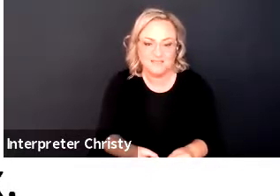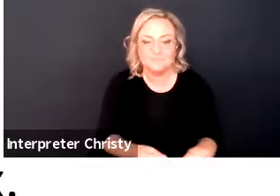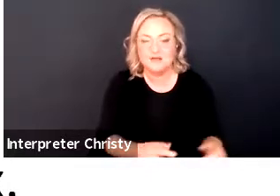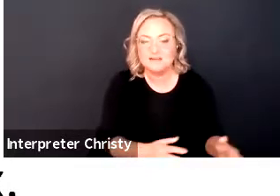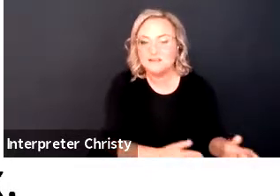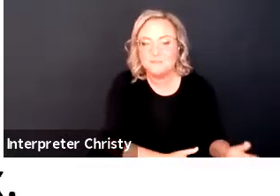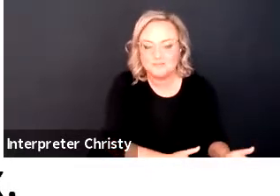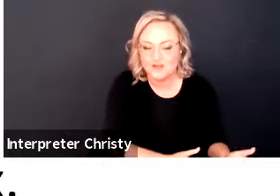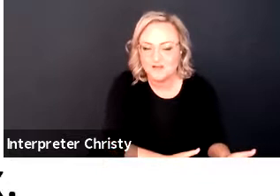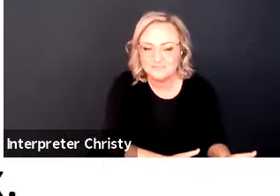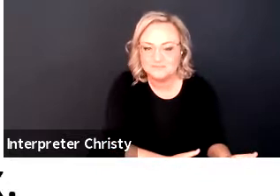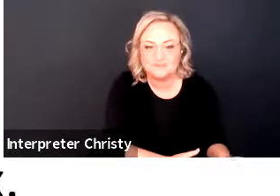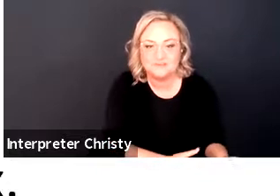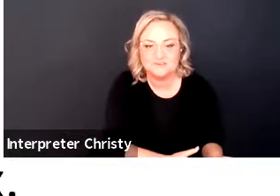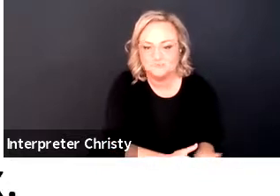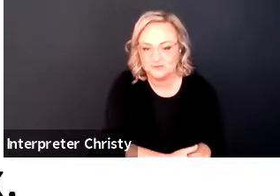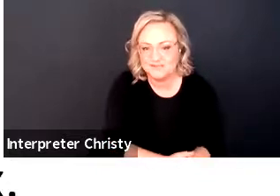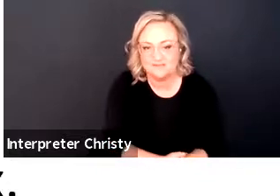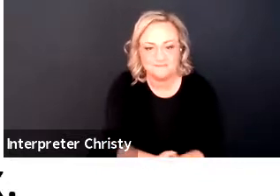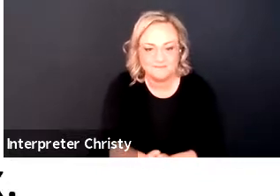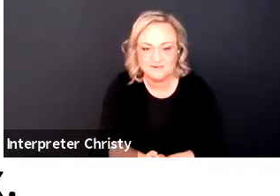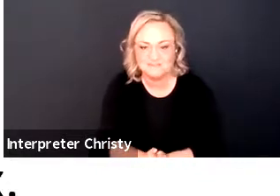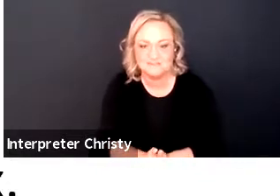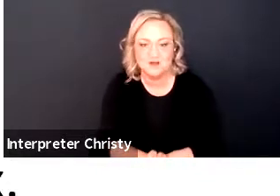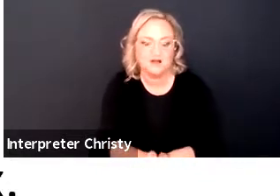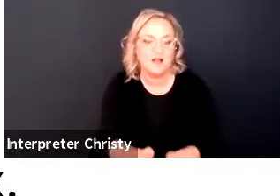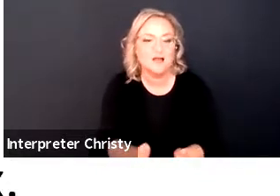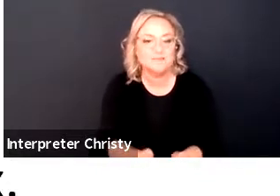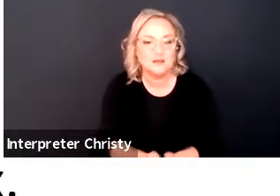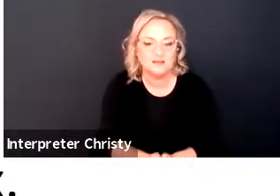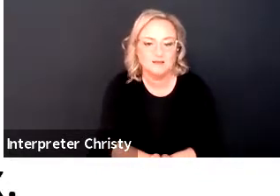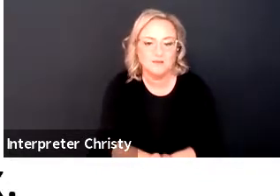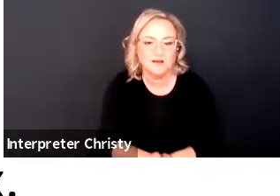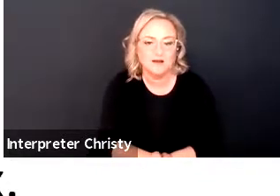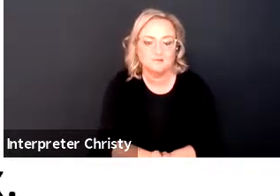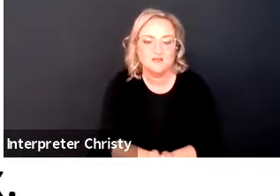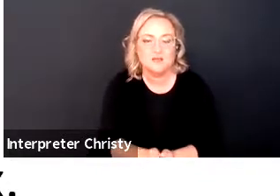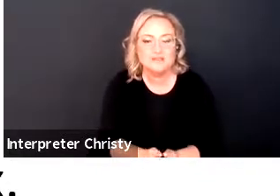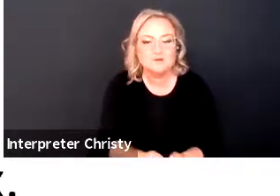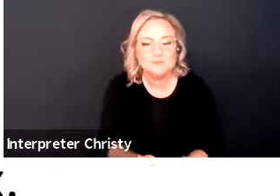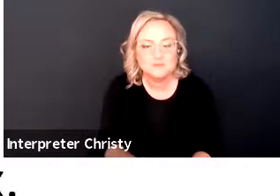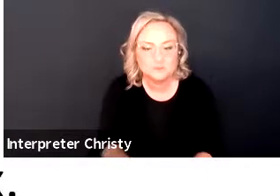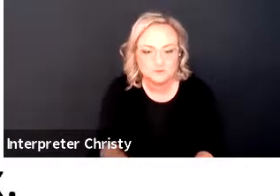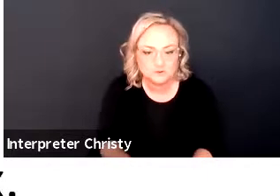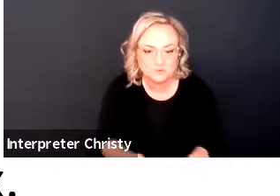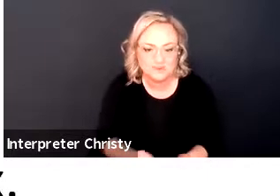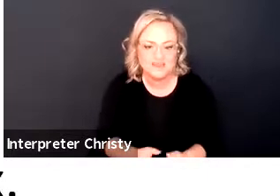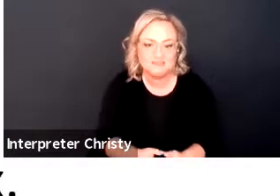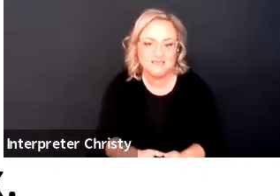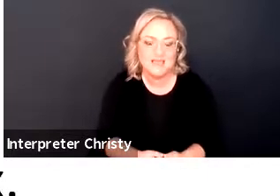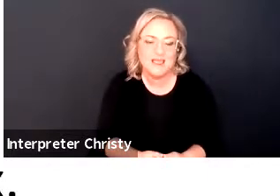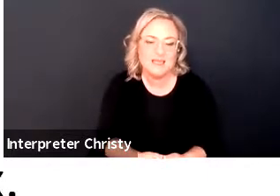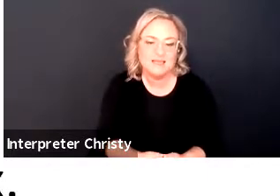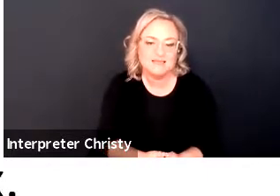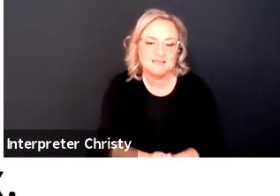Interpreter Christy : And i'm not talking about the concept of each person had five minutes to talk i'm talking about hearing people's stories and.